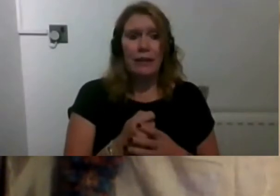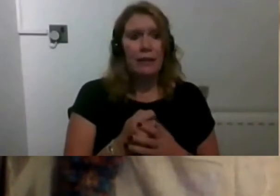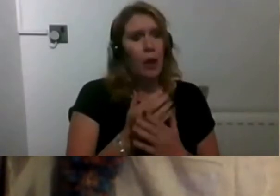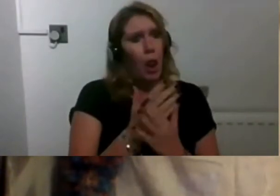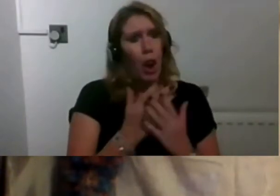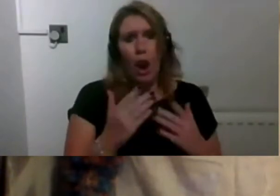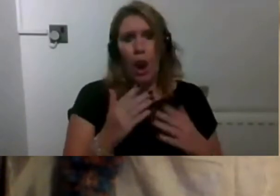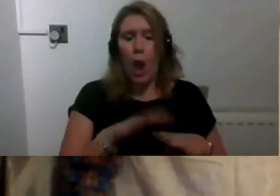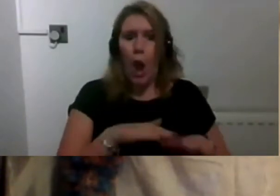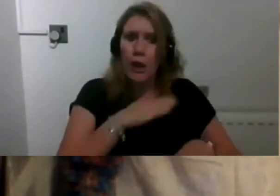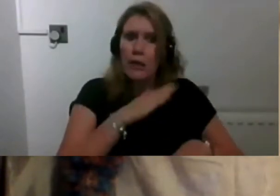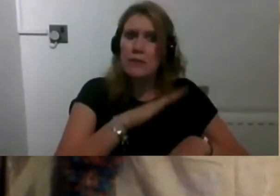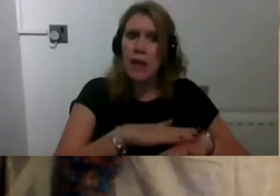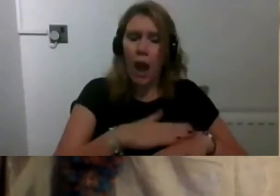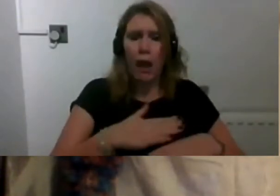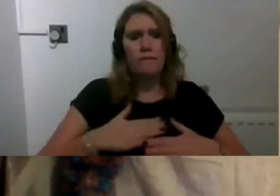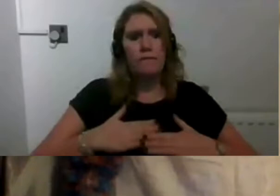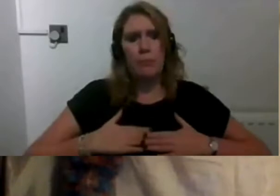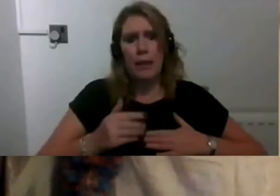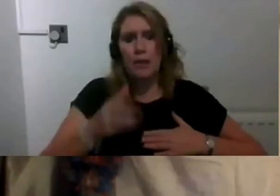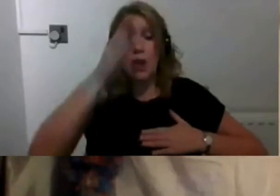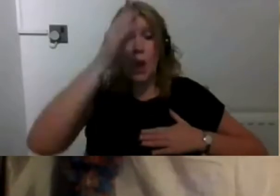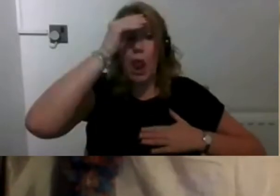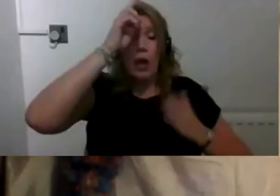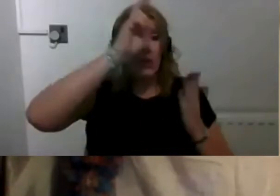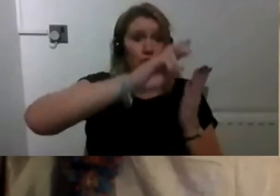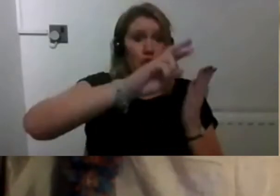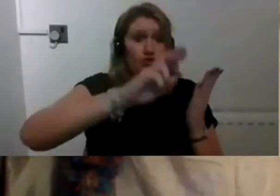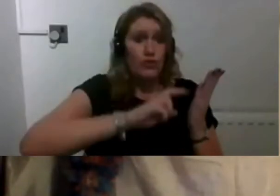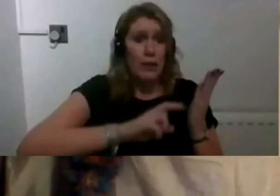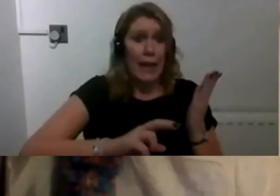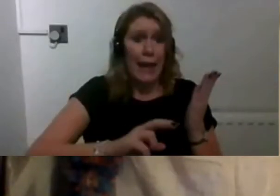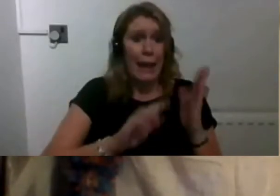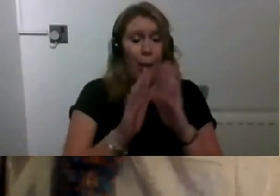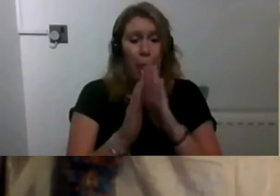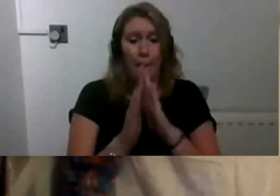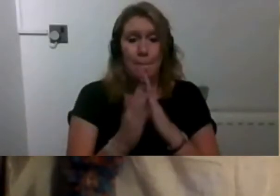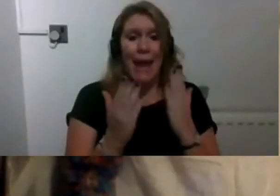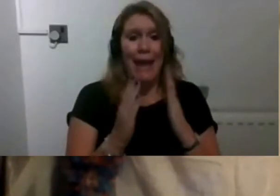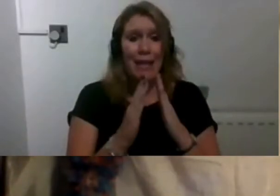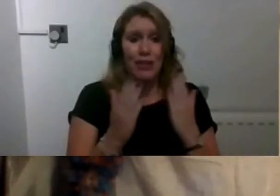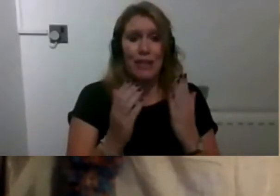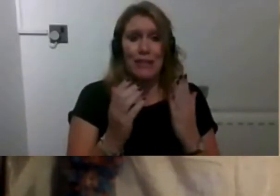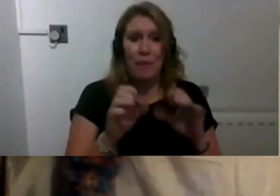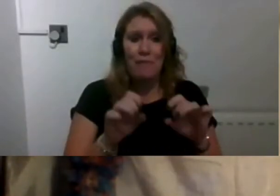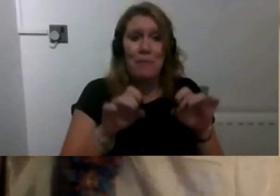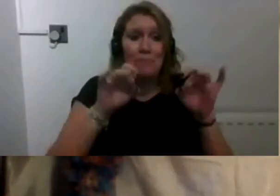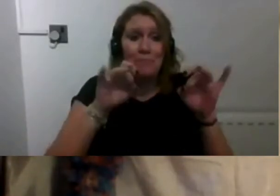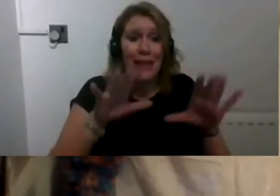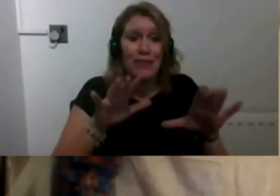But the pages of the Magic Faraway Tree. Waited for me with a disability.